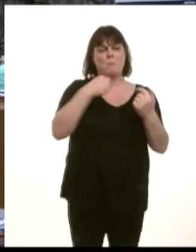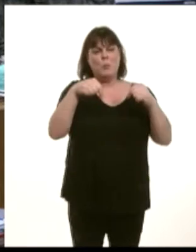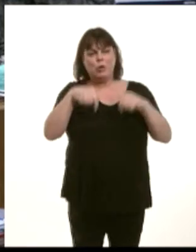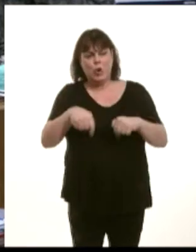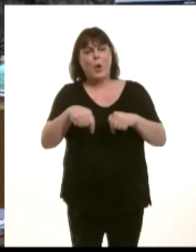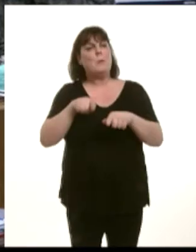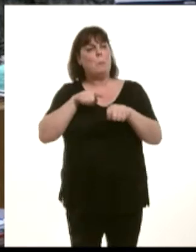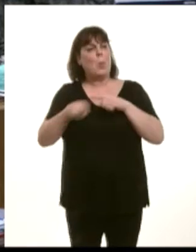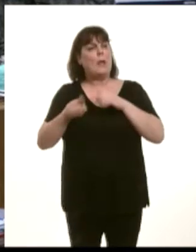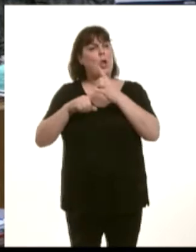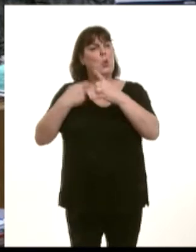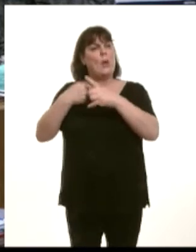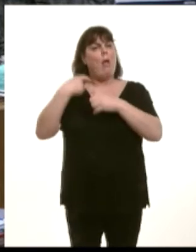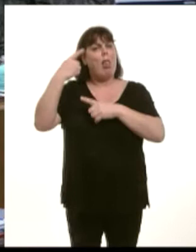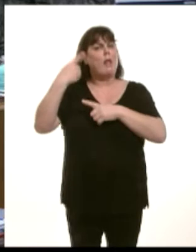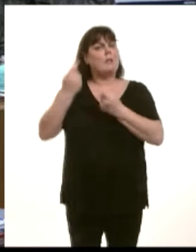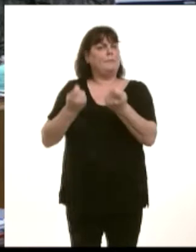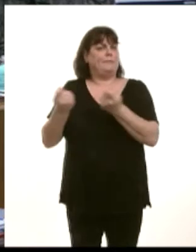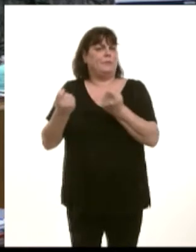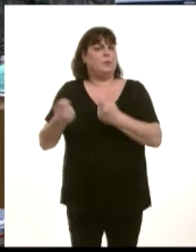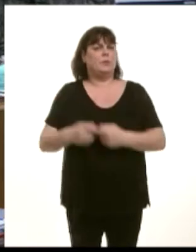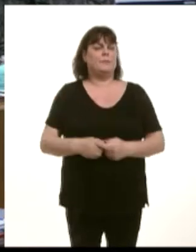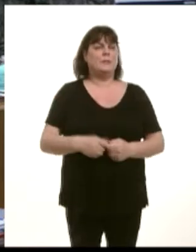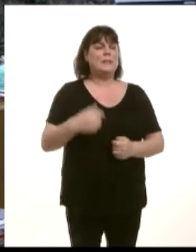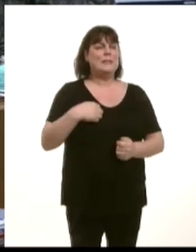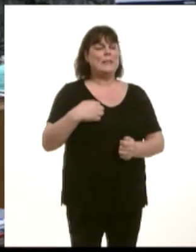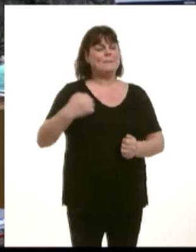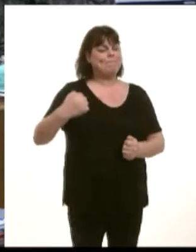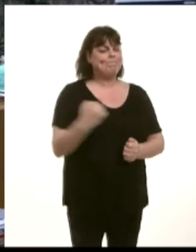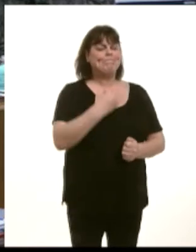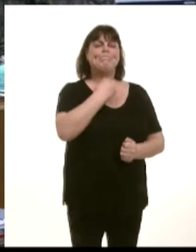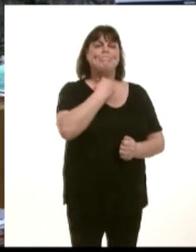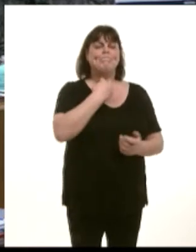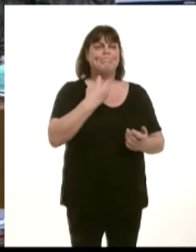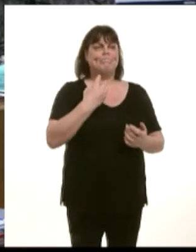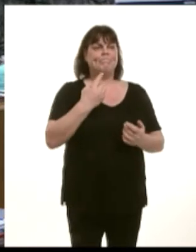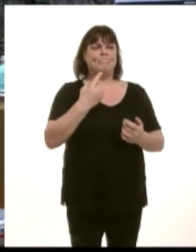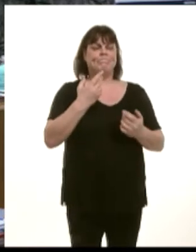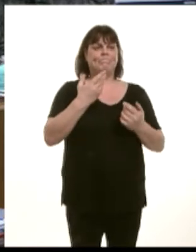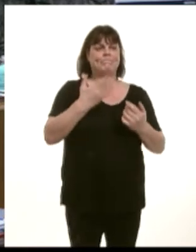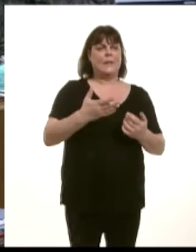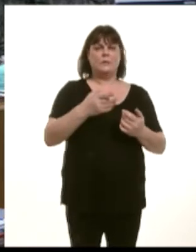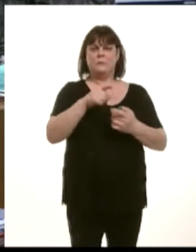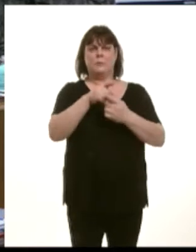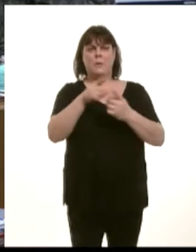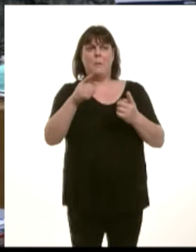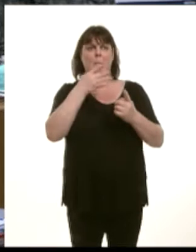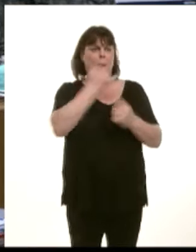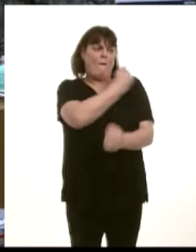I very much regret that there has been a certain amount of targeting of those who are most vulnerable.